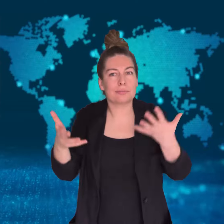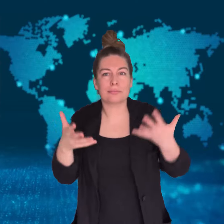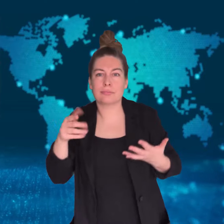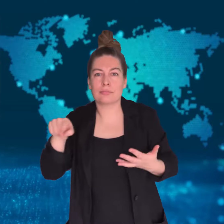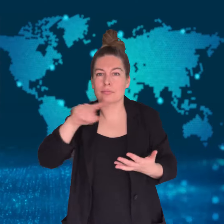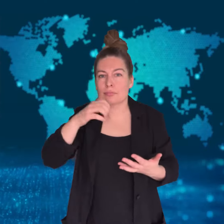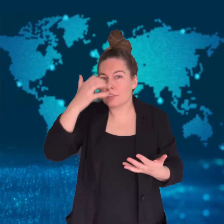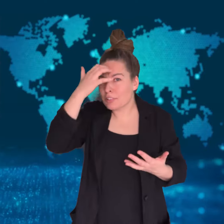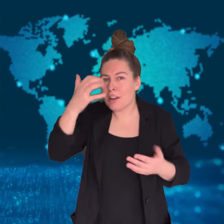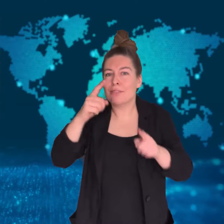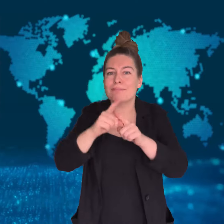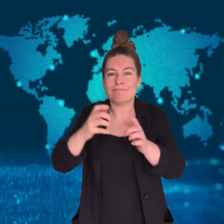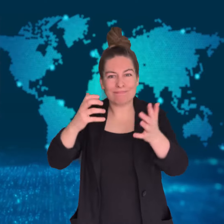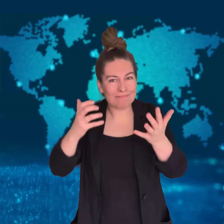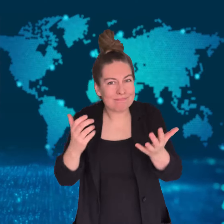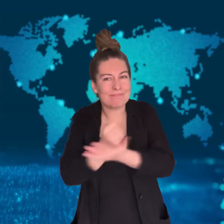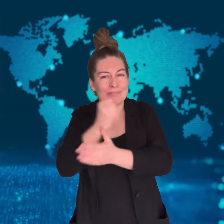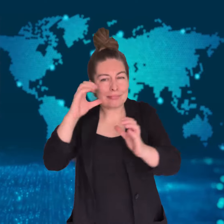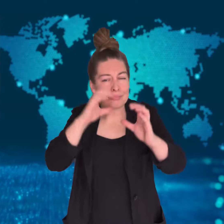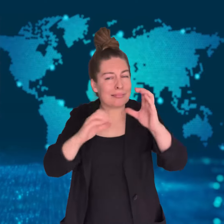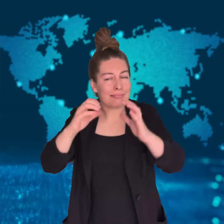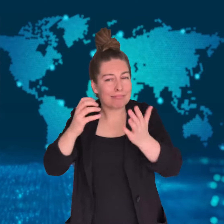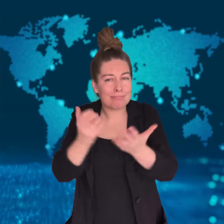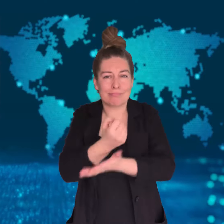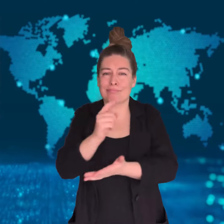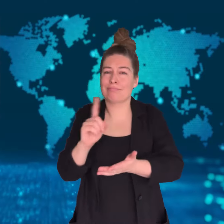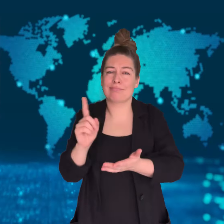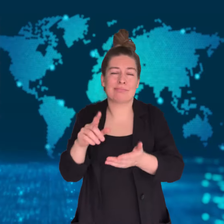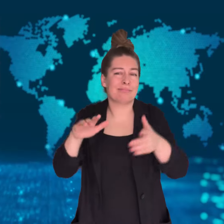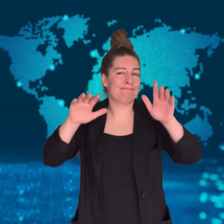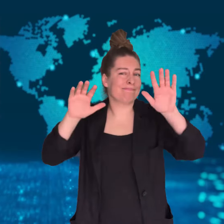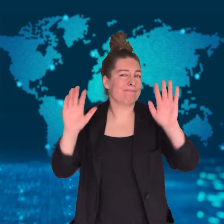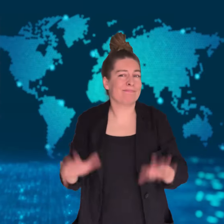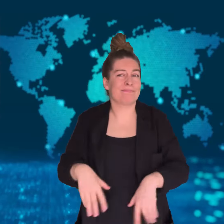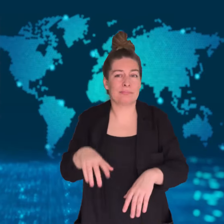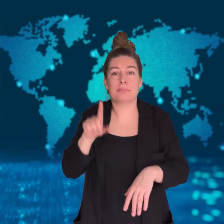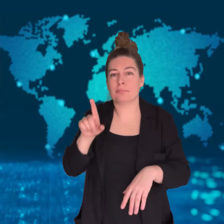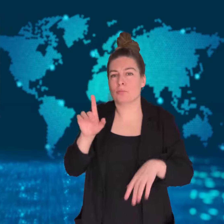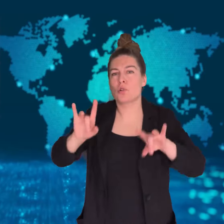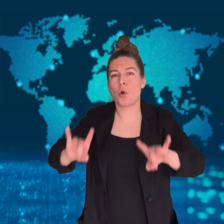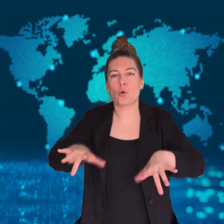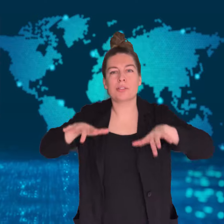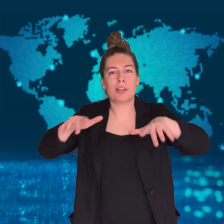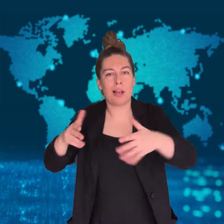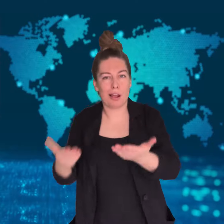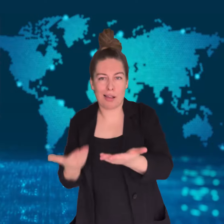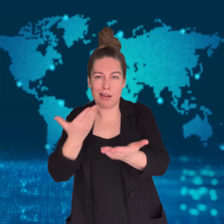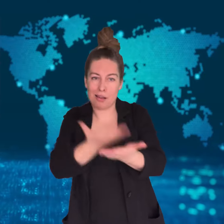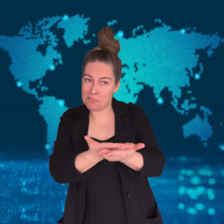A wing flag may have been found in Tanzania, and a wing fragment appears to